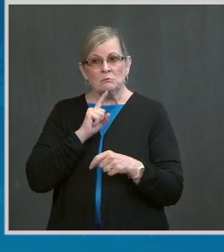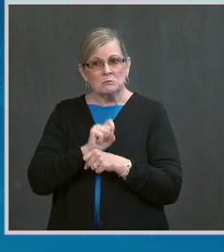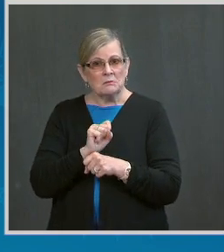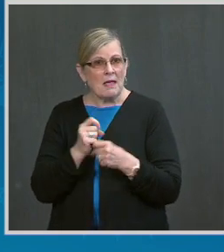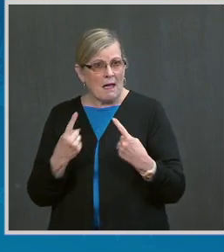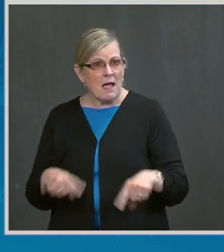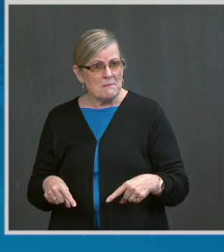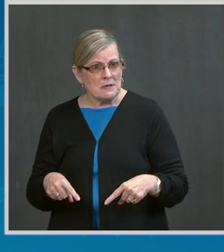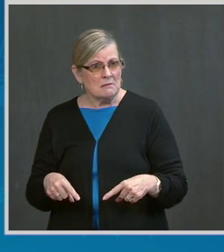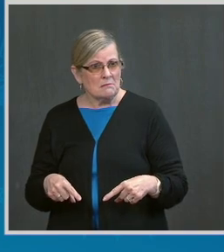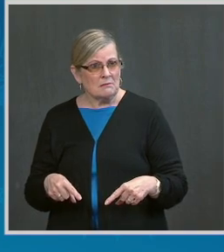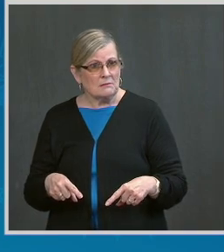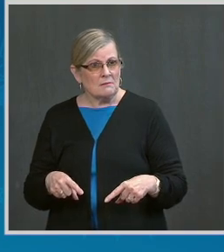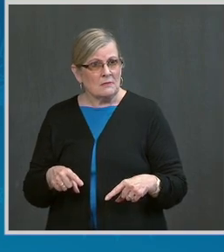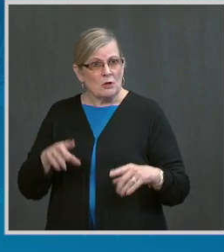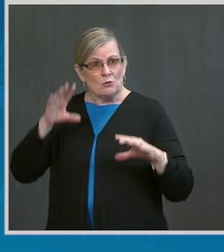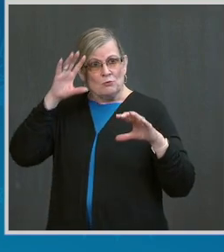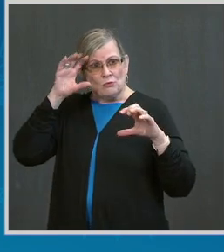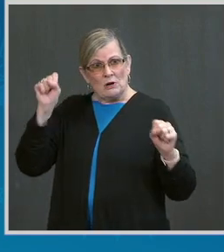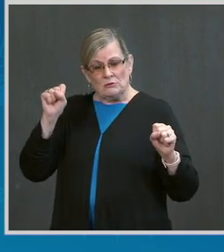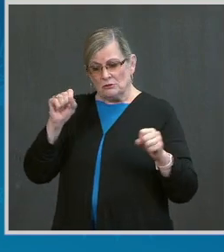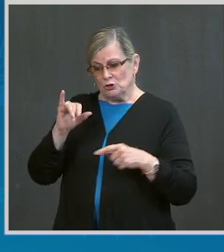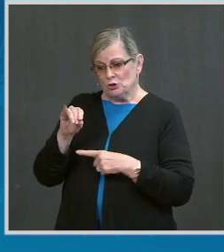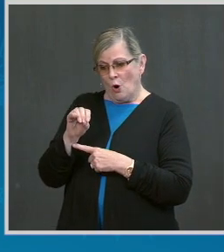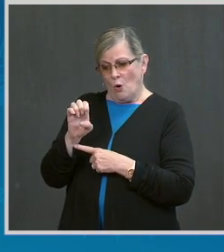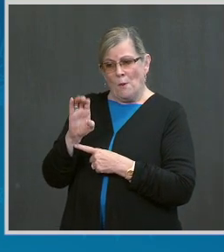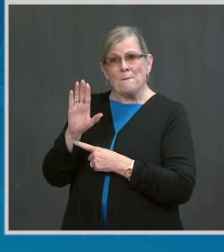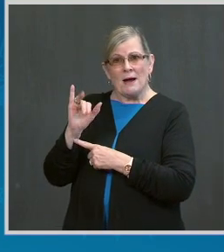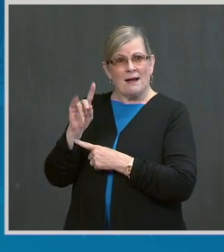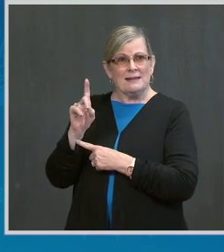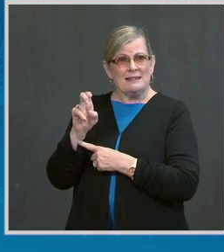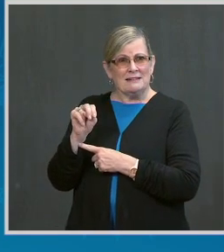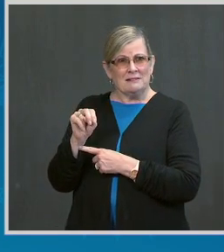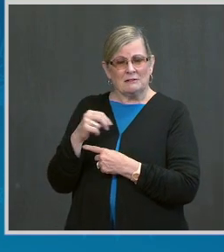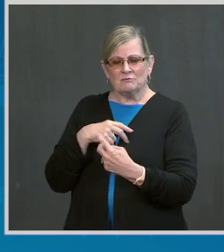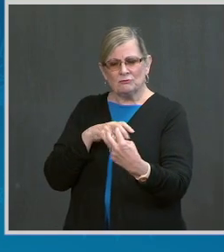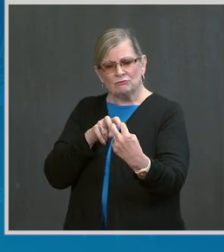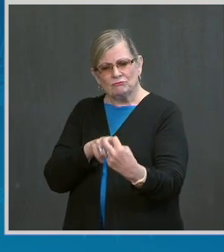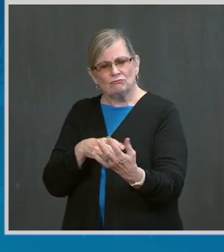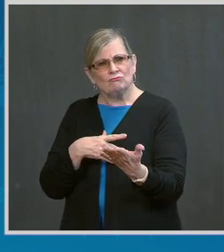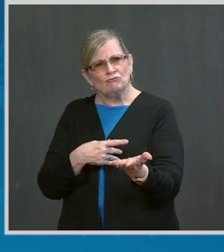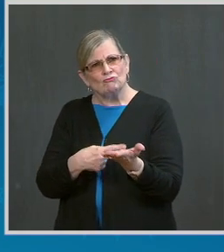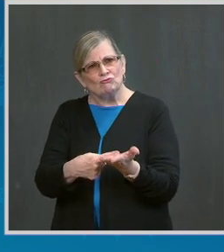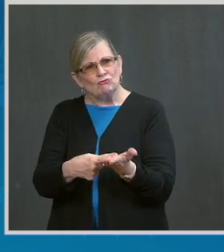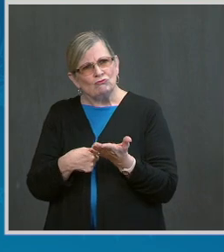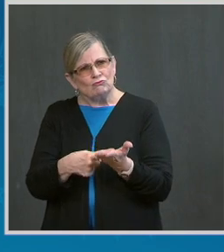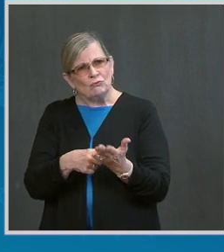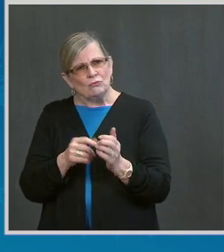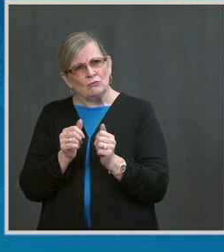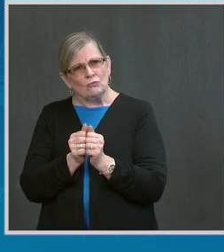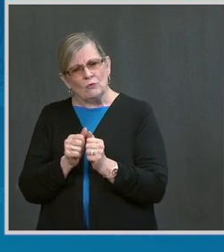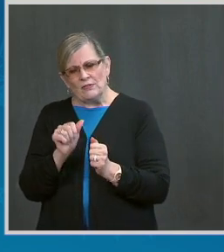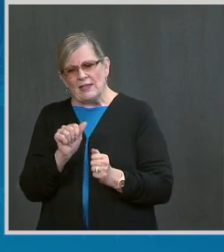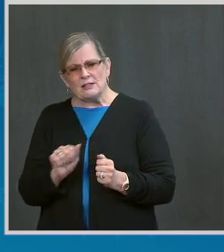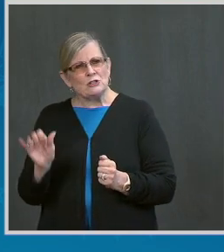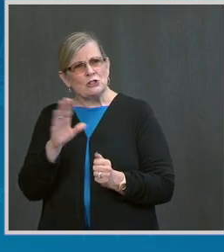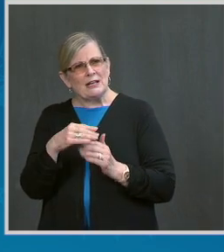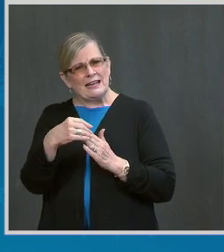with Asian-American leaders in Atlanta, Georgia, days after the shootings, the tragic shootings that killed eight people,